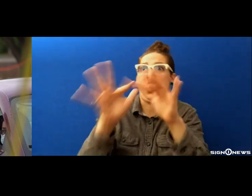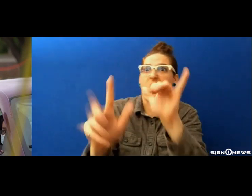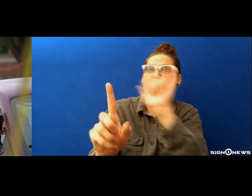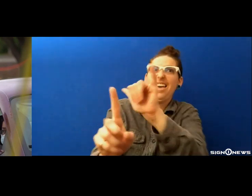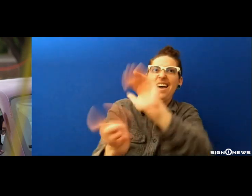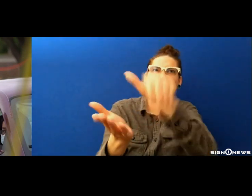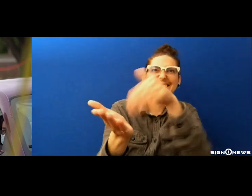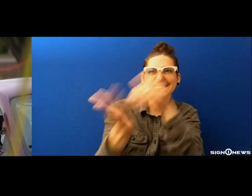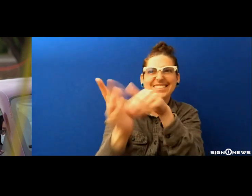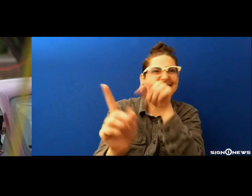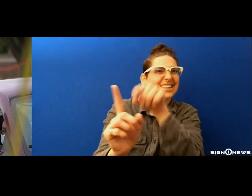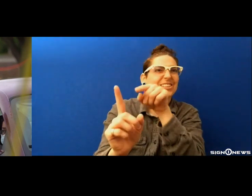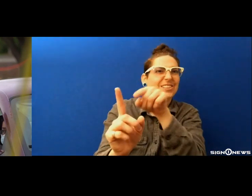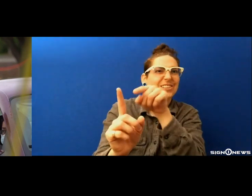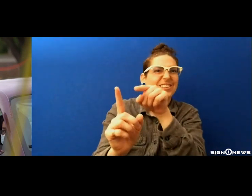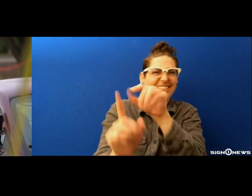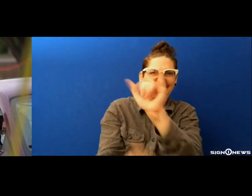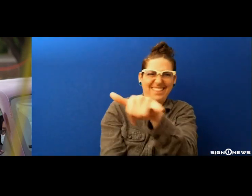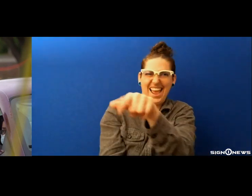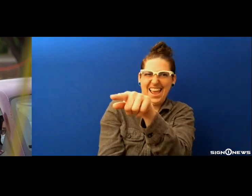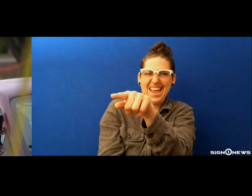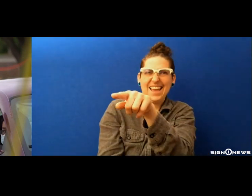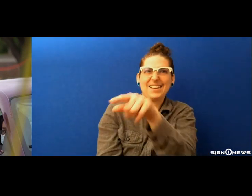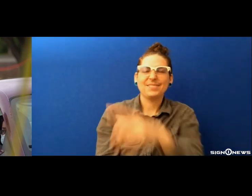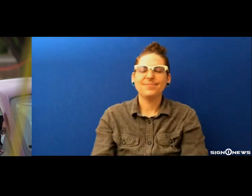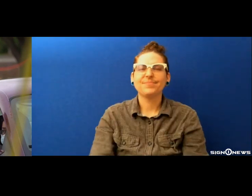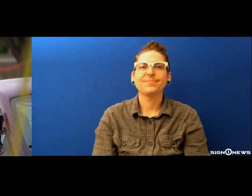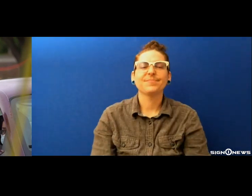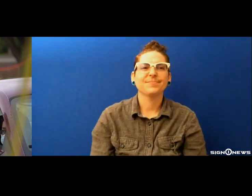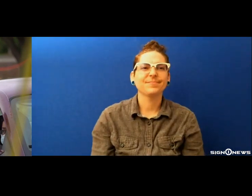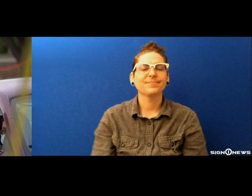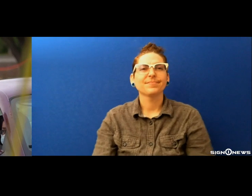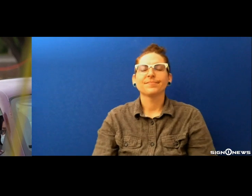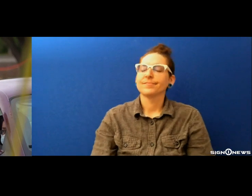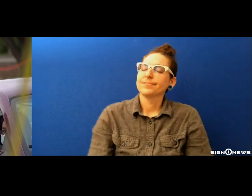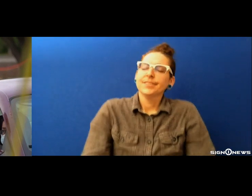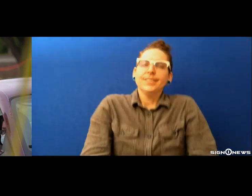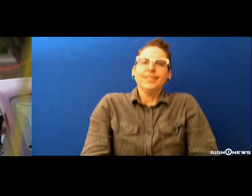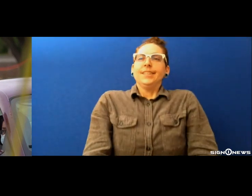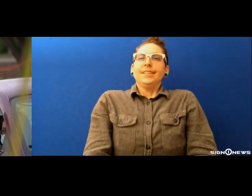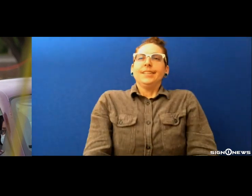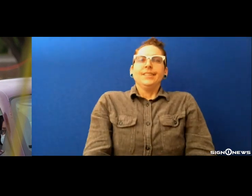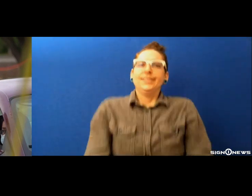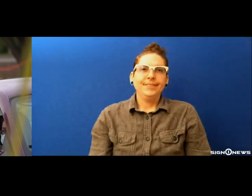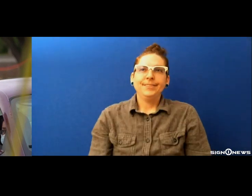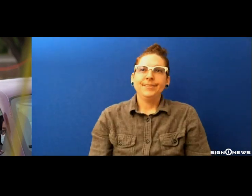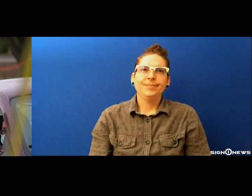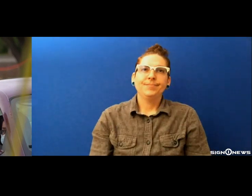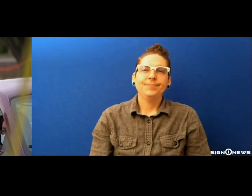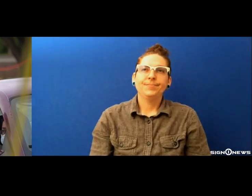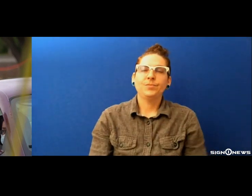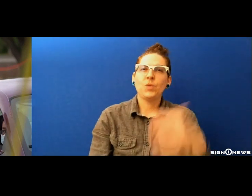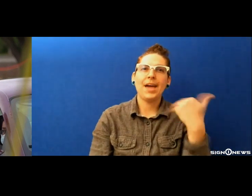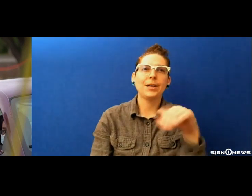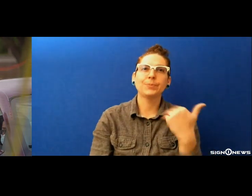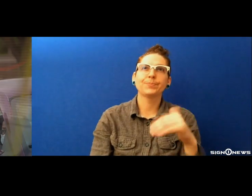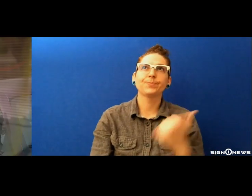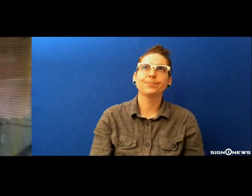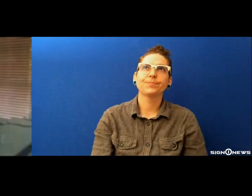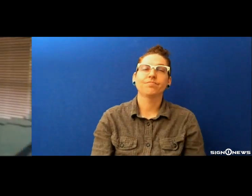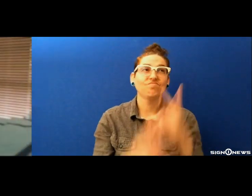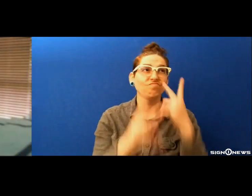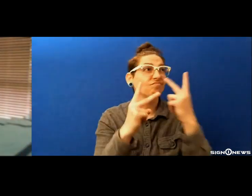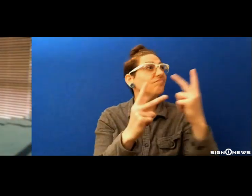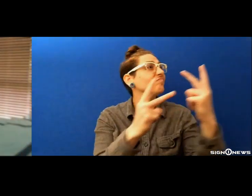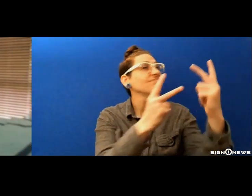and grief in the days after Hurricane Katrina.